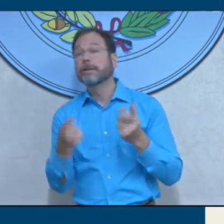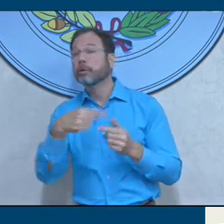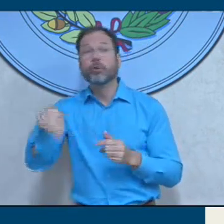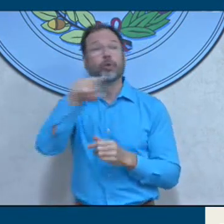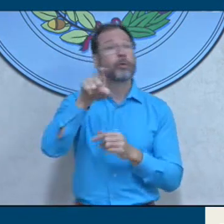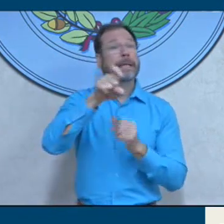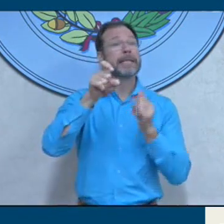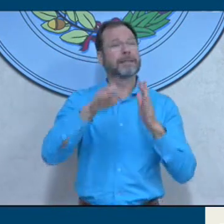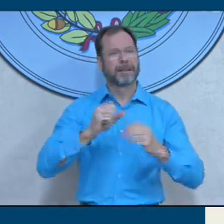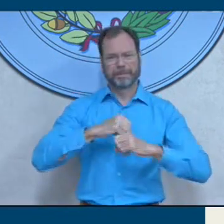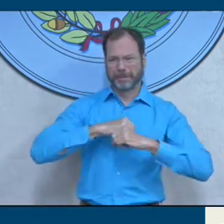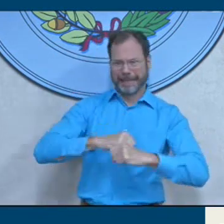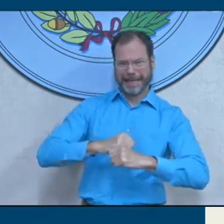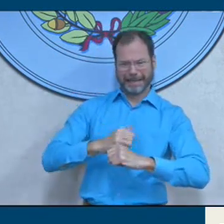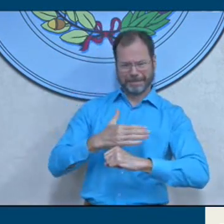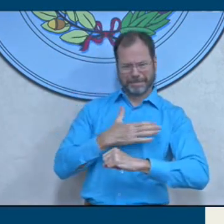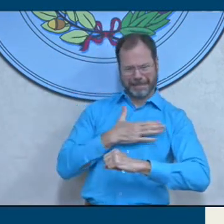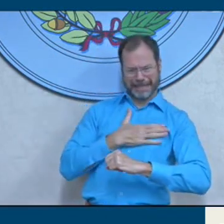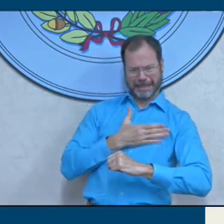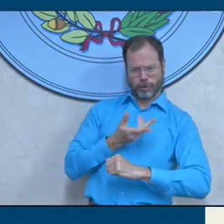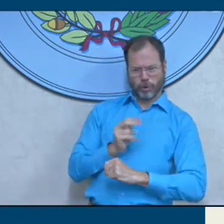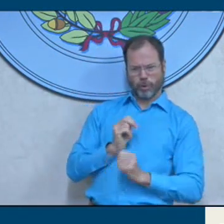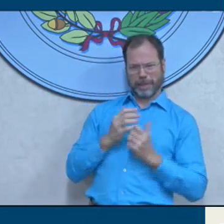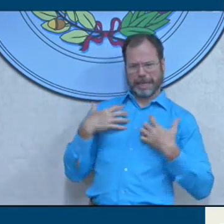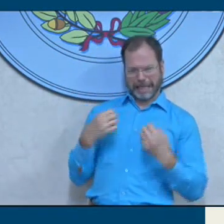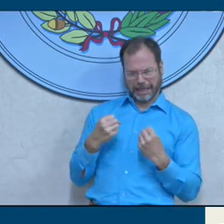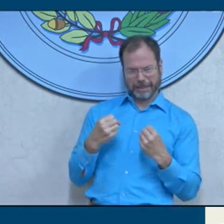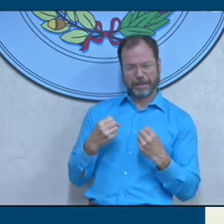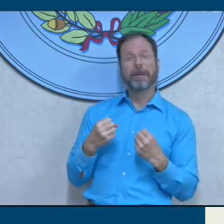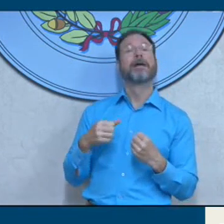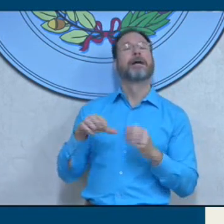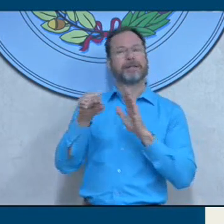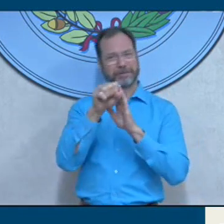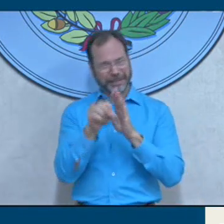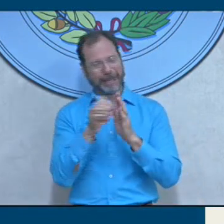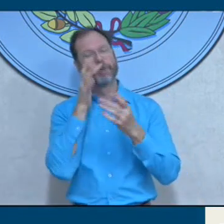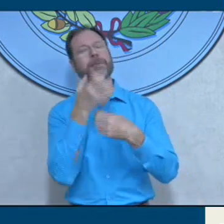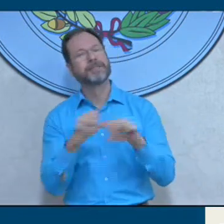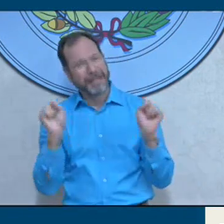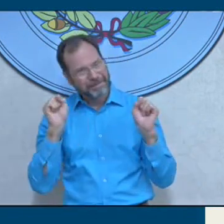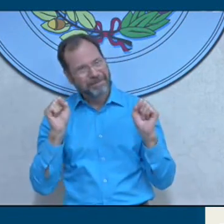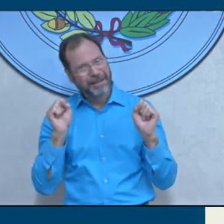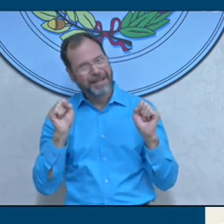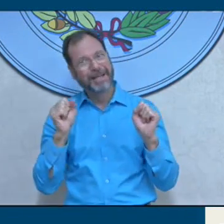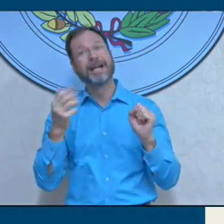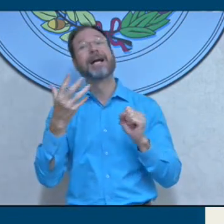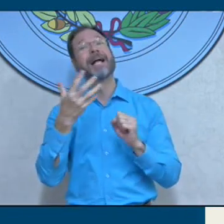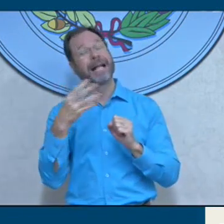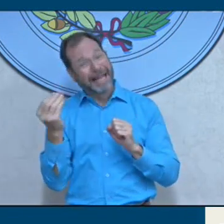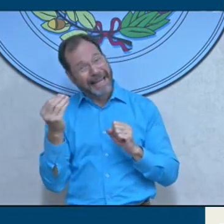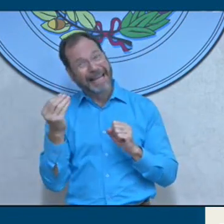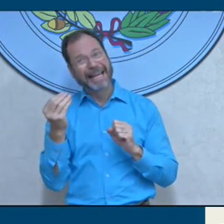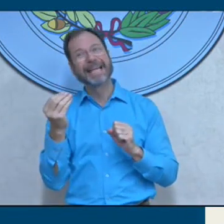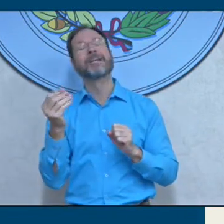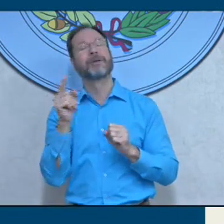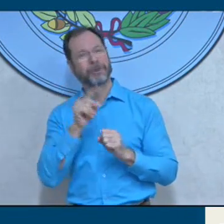STRATEGIES TO PREVENT THE SPREAD OF COVID-19. THE MORE THE TEXANS. PROTECT THEIR OWN